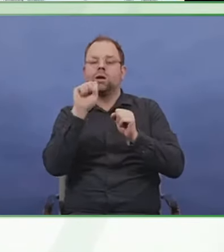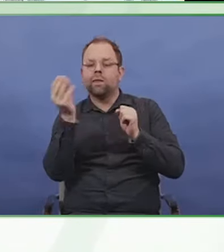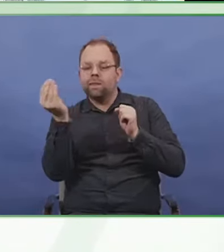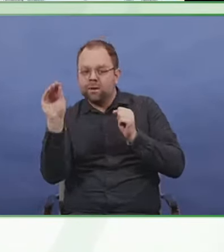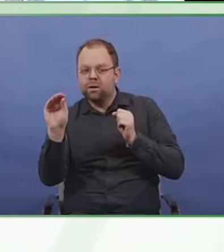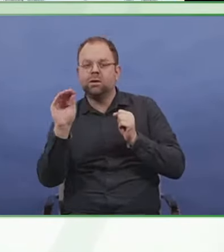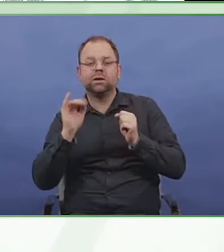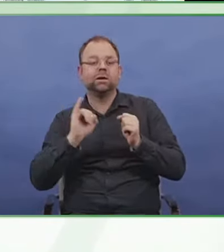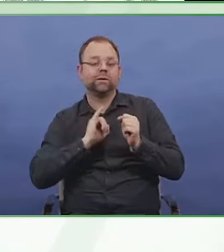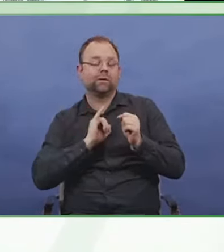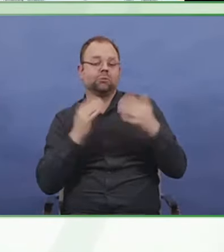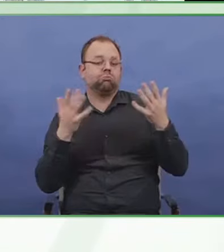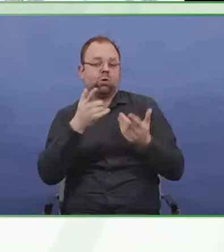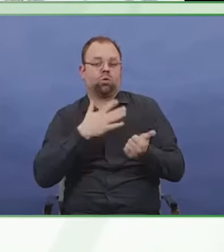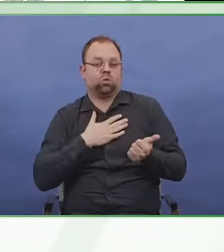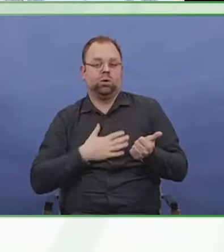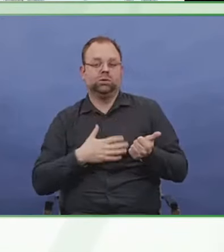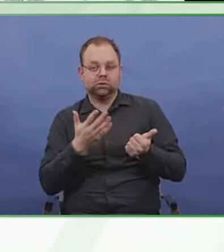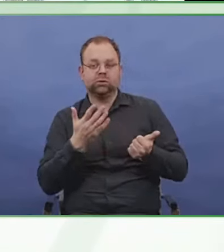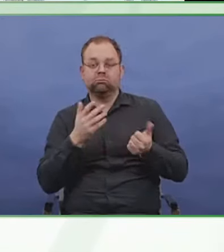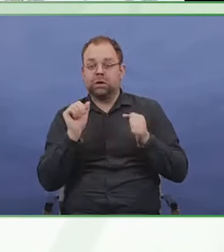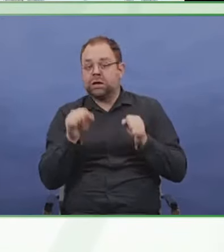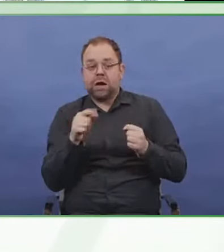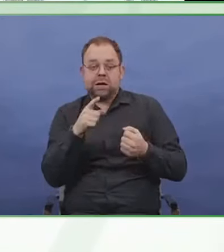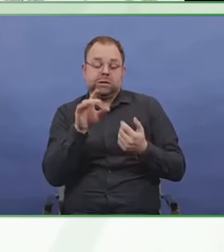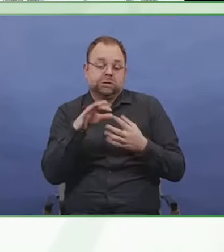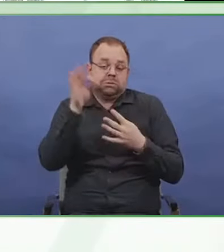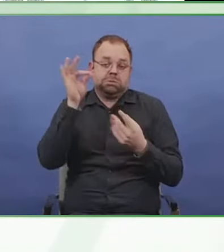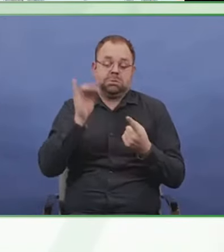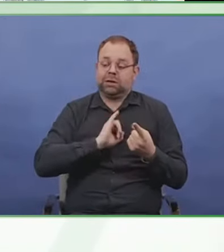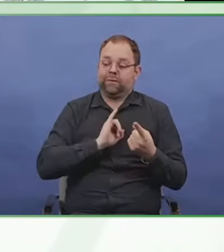picked me as one of the first 100 voices to highlight, and then they